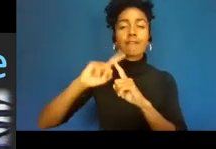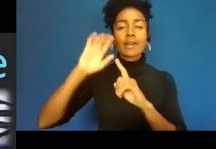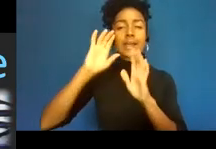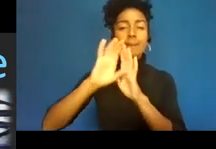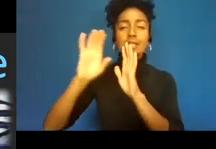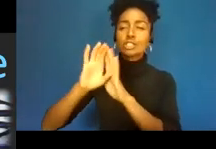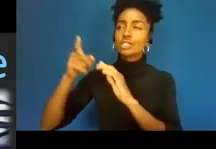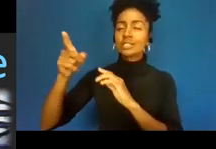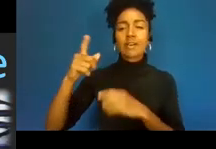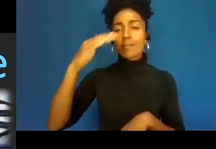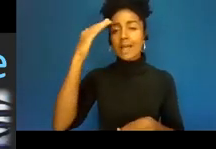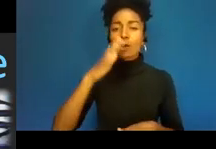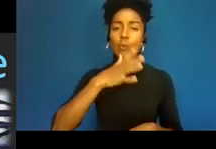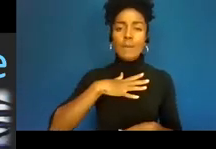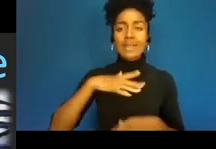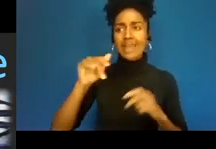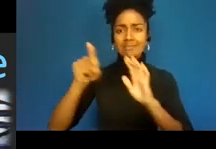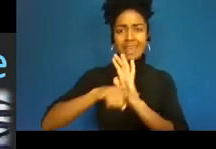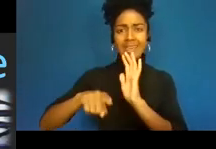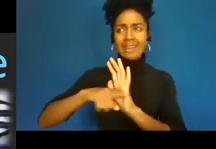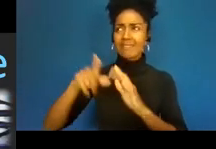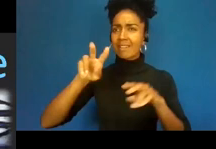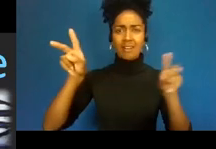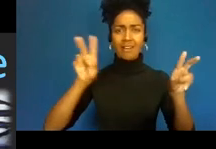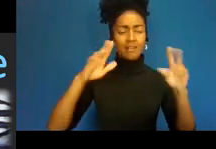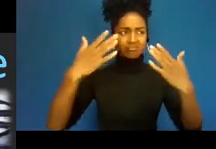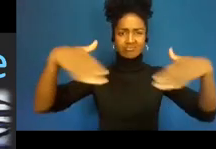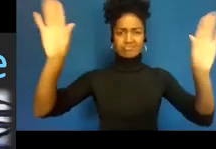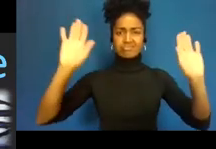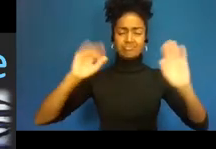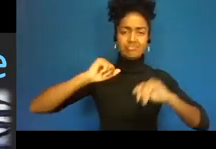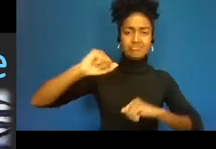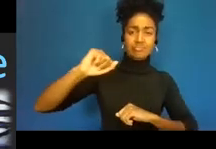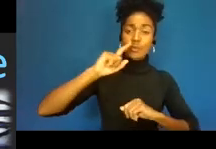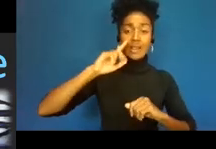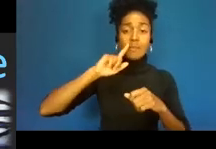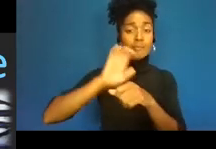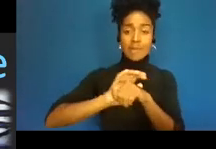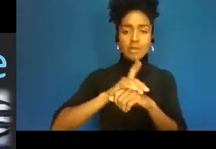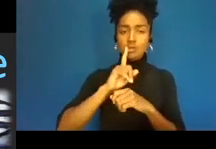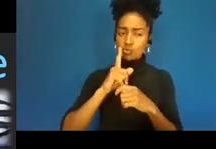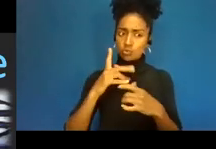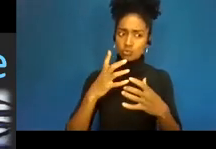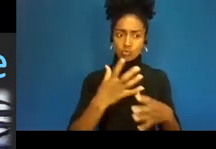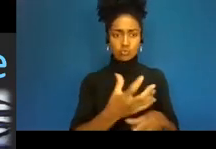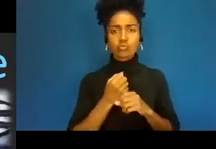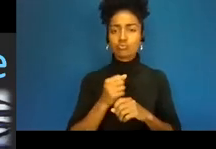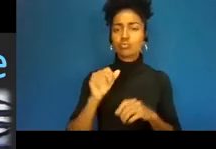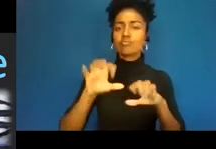So it's this commitment to reclaiming your truer self. Here are the narratives around standards of beauty.